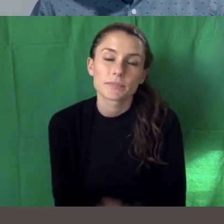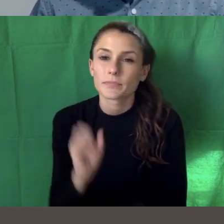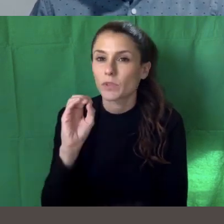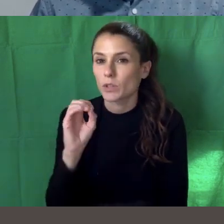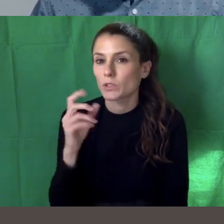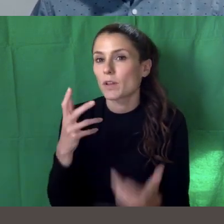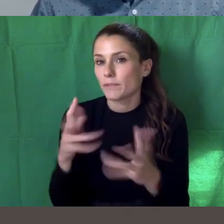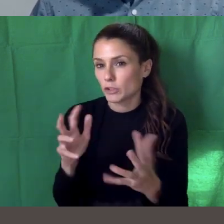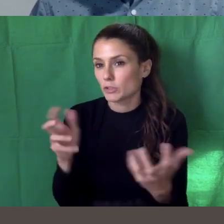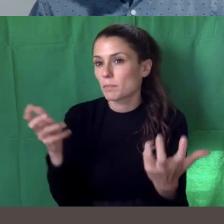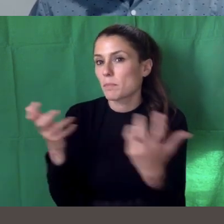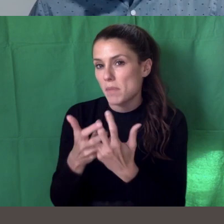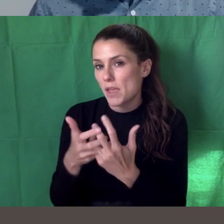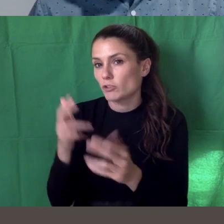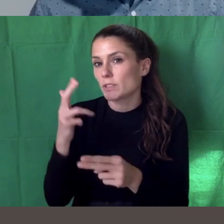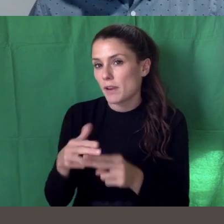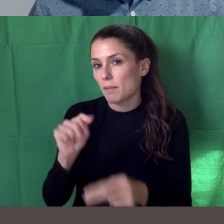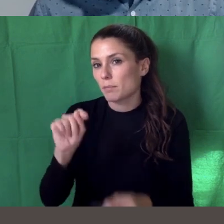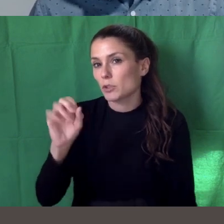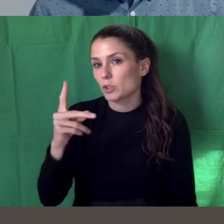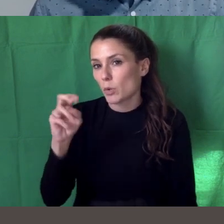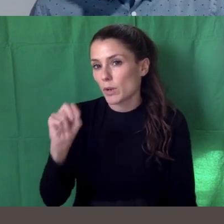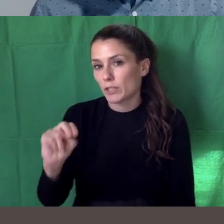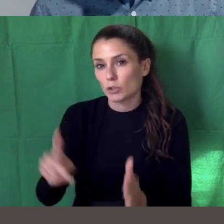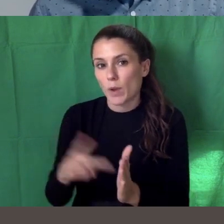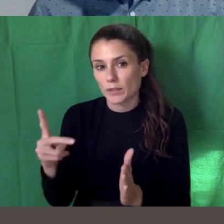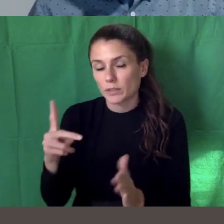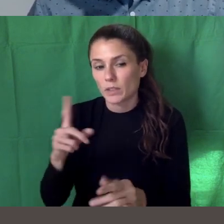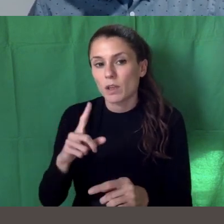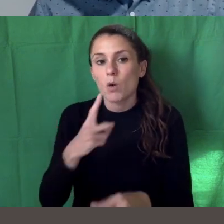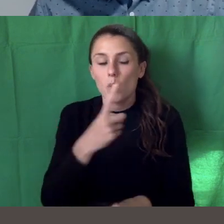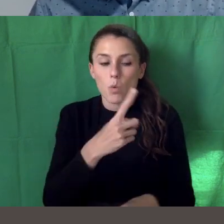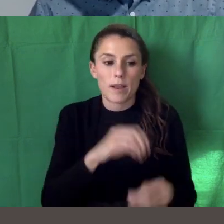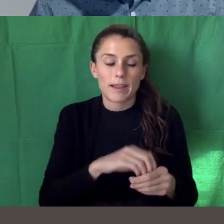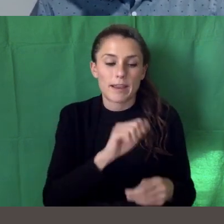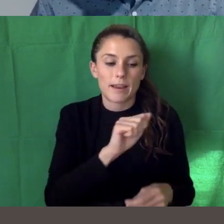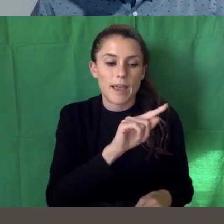So we've matched a name token twice, but once in the atom rule and once in the primary rule.